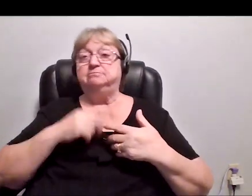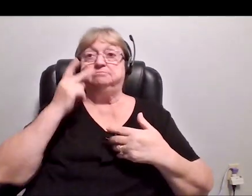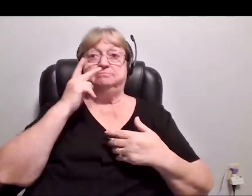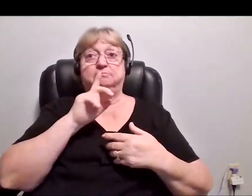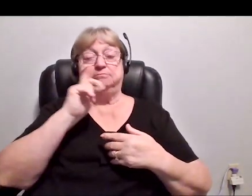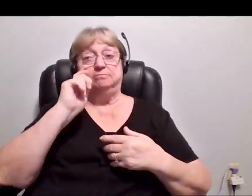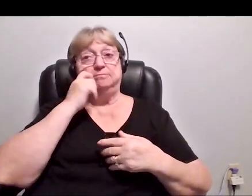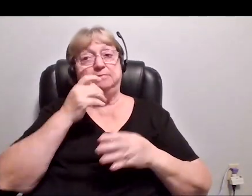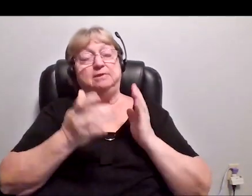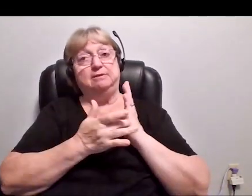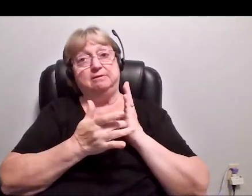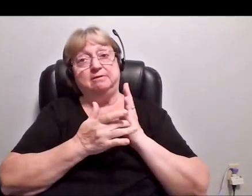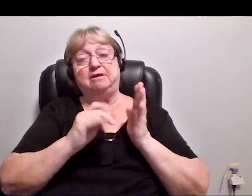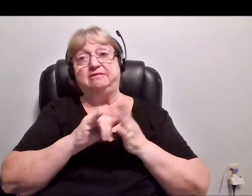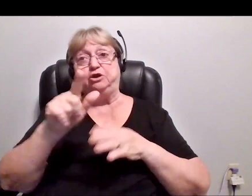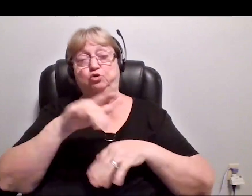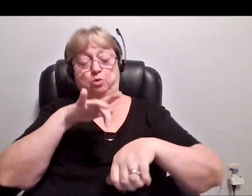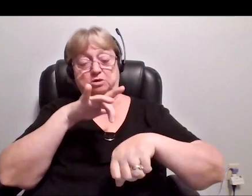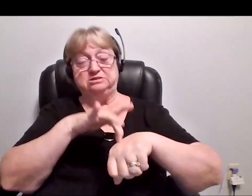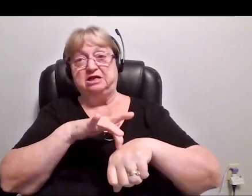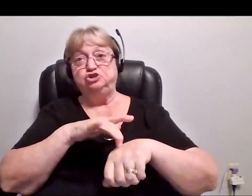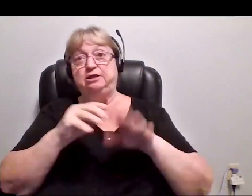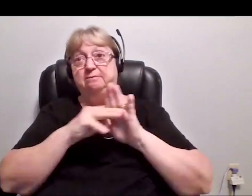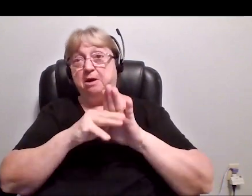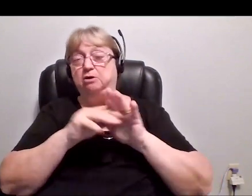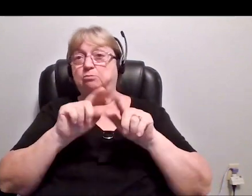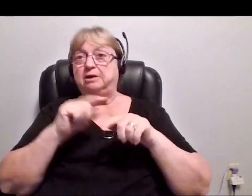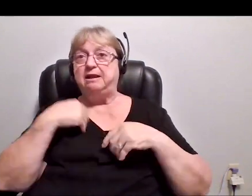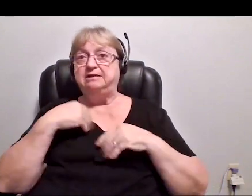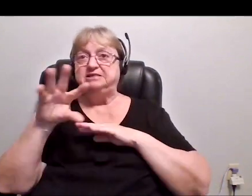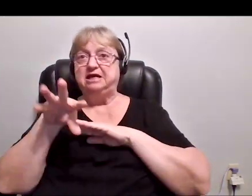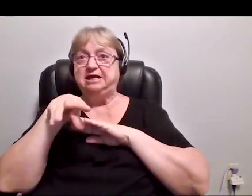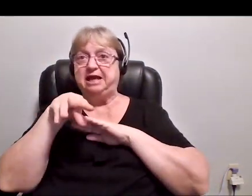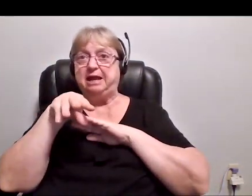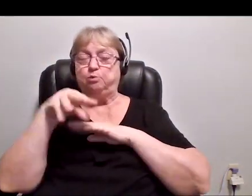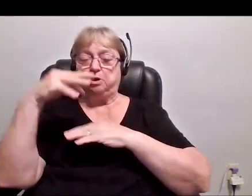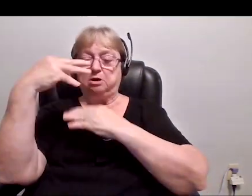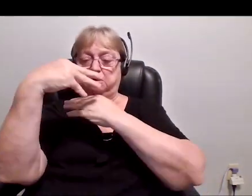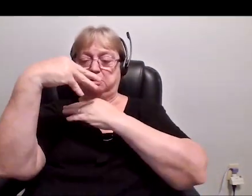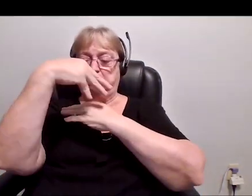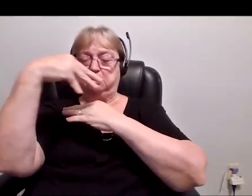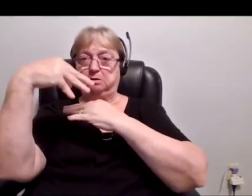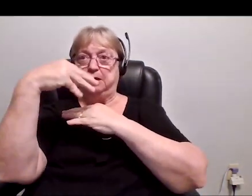where you're touching the model, but there's a camera that is over your hands and it sees what you're touching